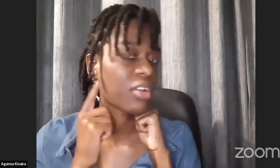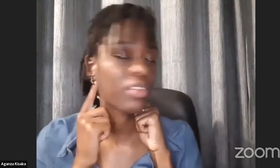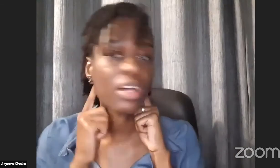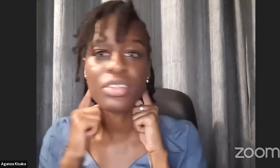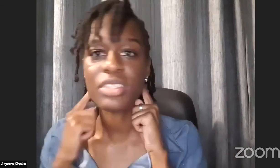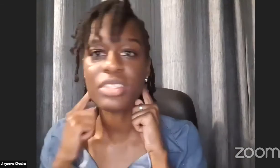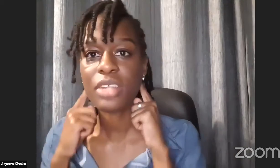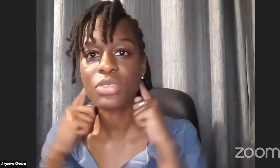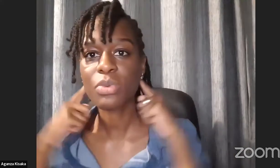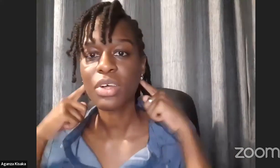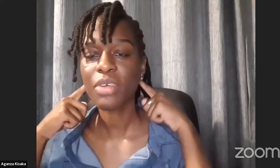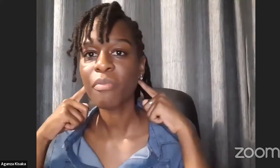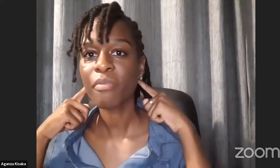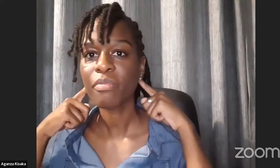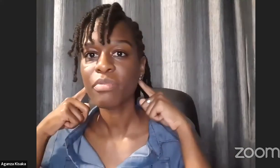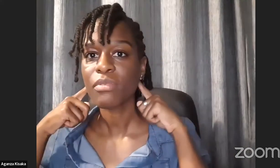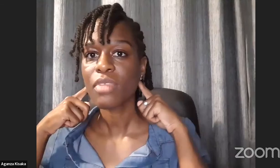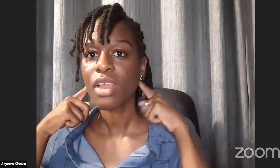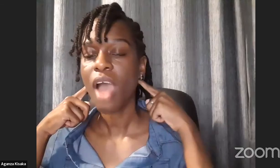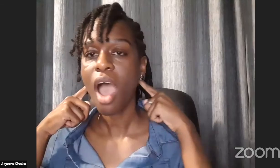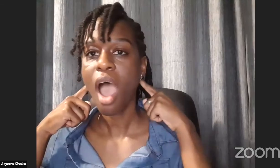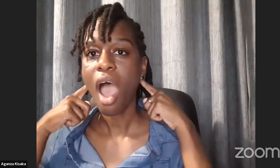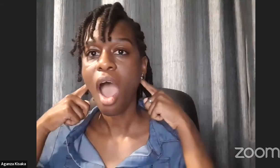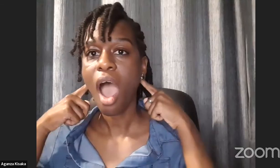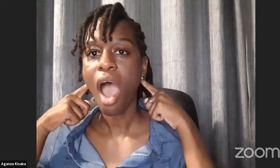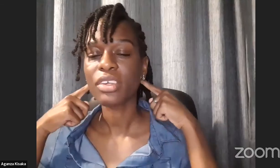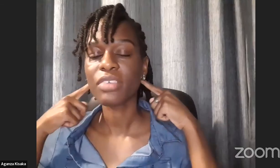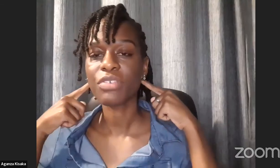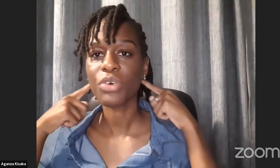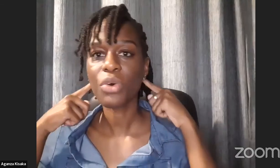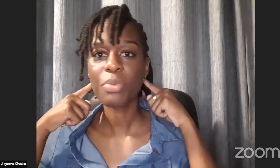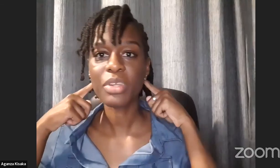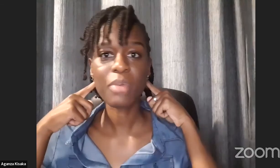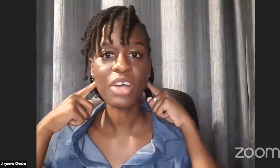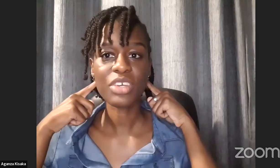And on the other side as well, if you open your mouth